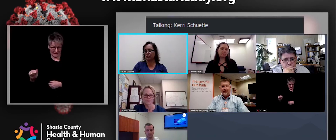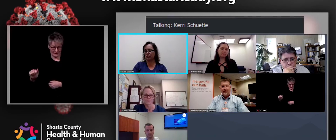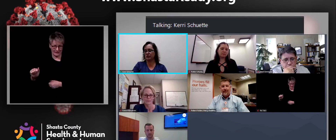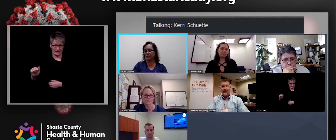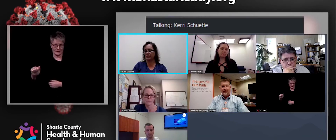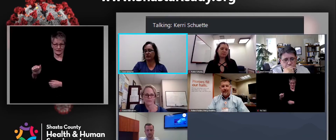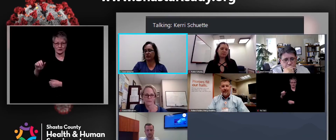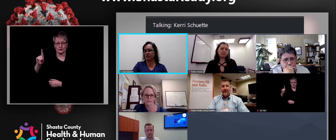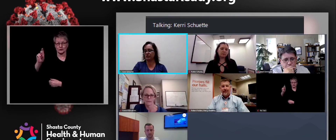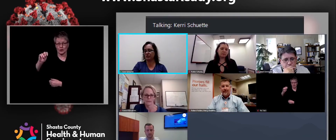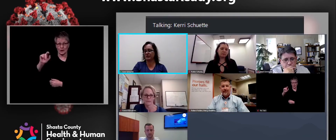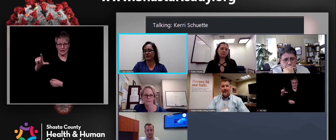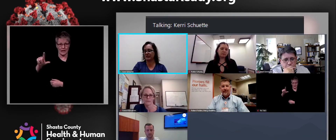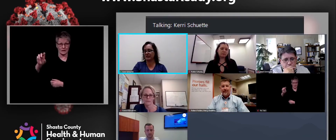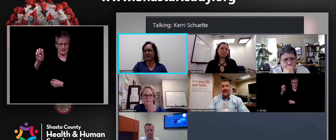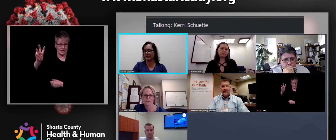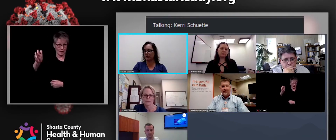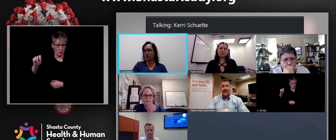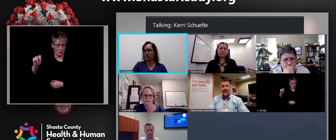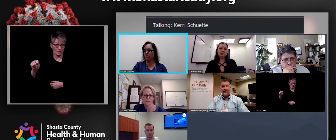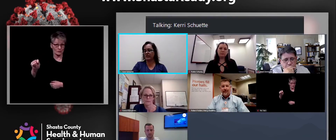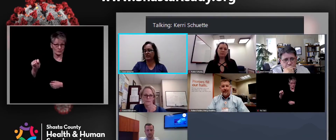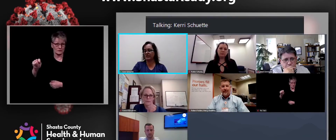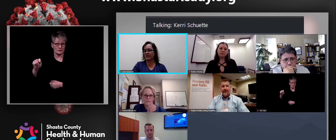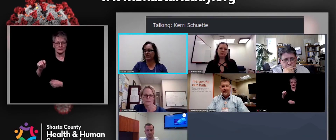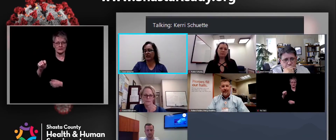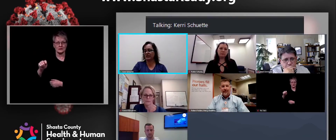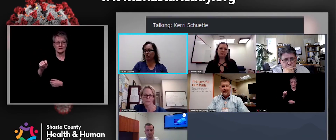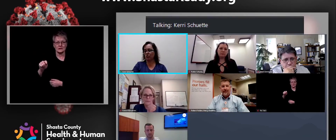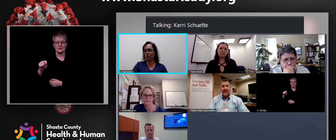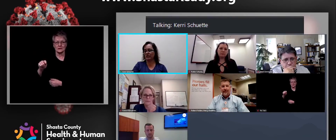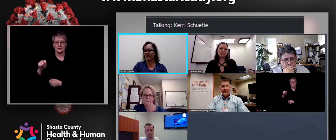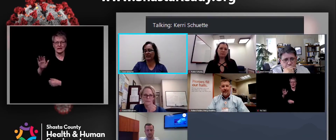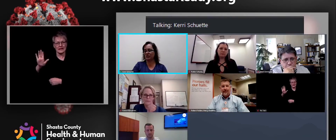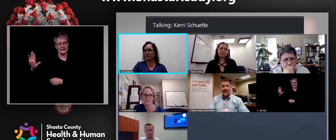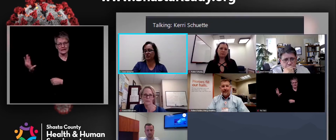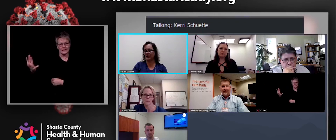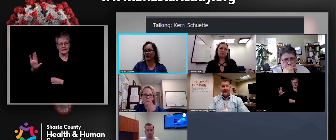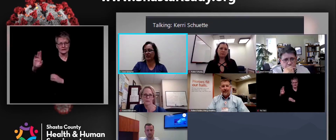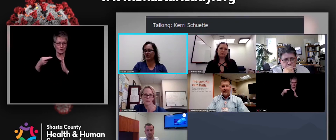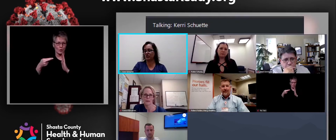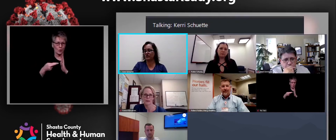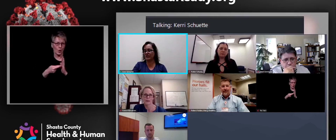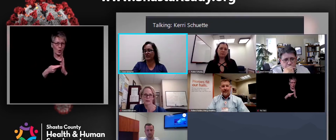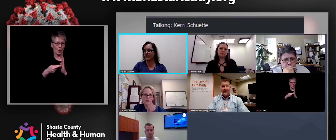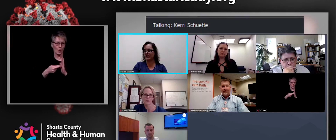reasons, or depends on other circumstances? What is his precise role/task/duty of his